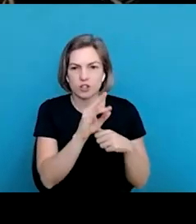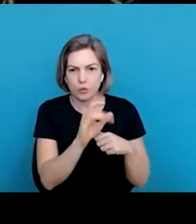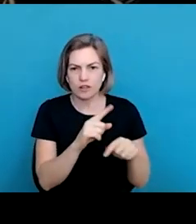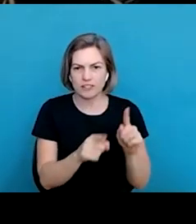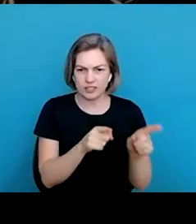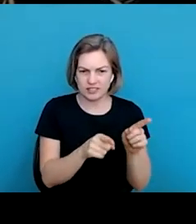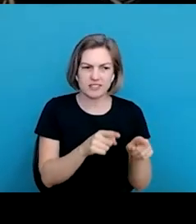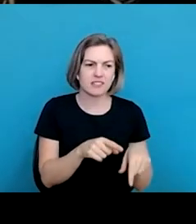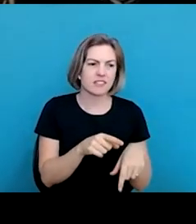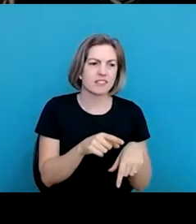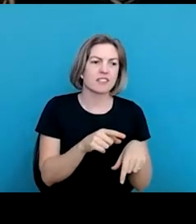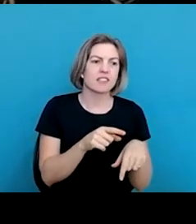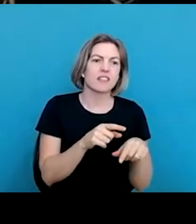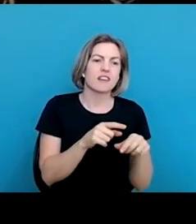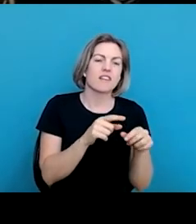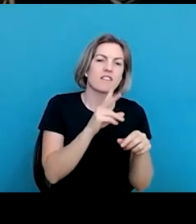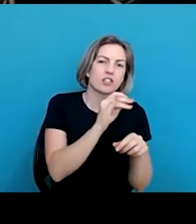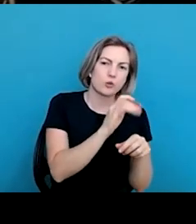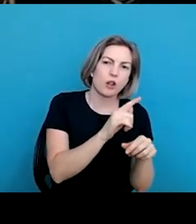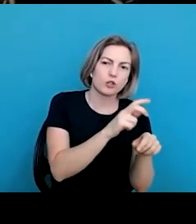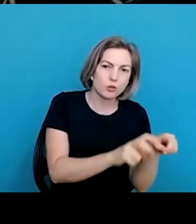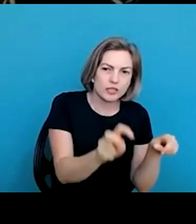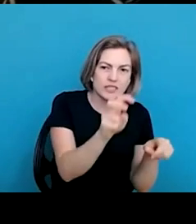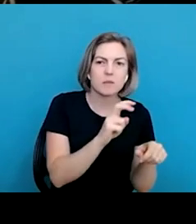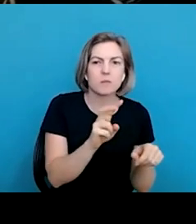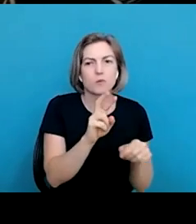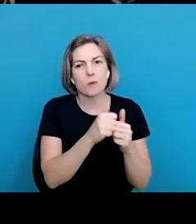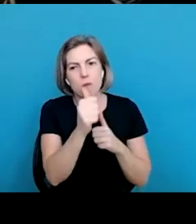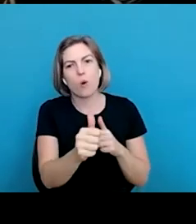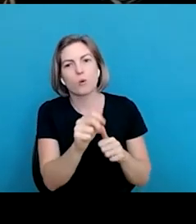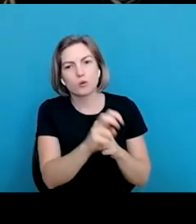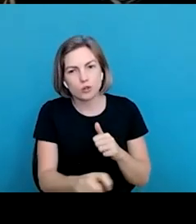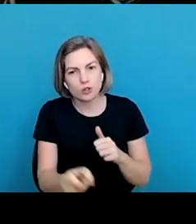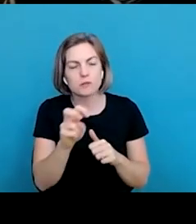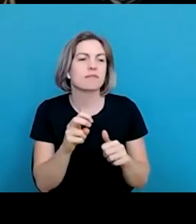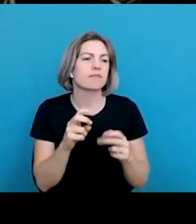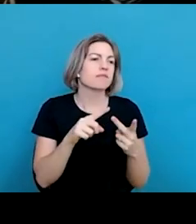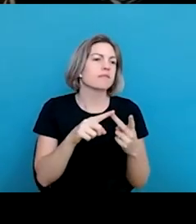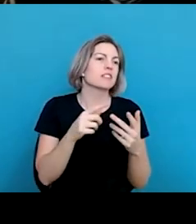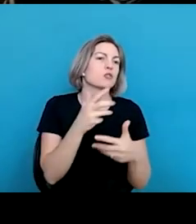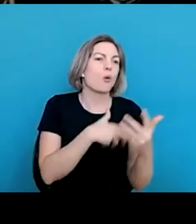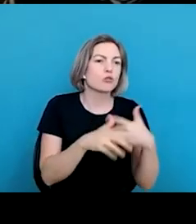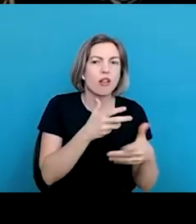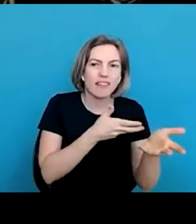vs. virtual tourism and social engagement -- and actually hybrid